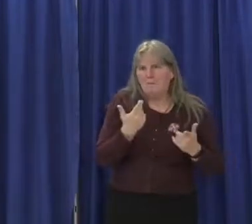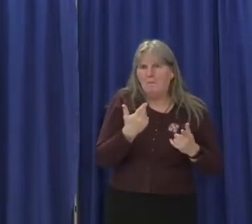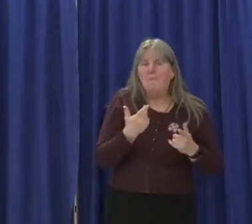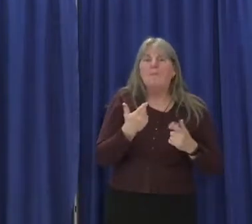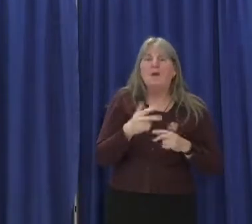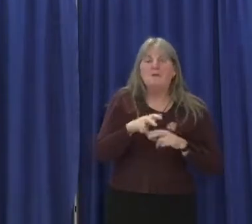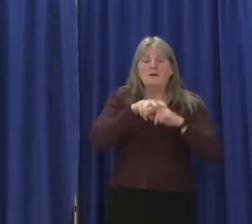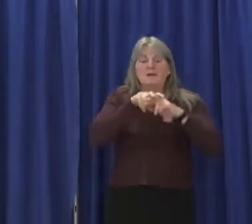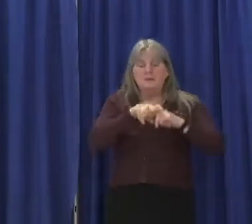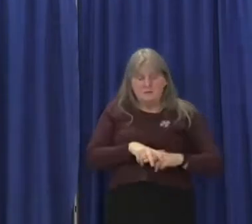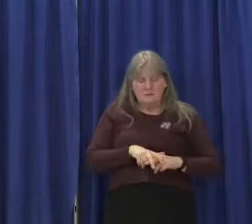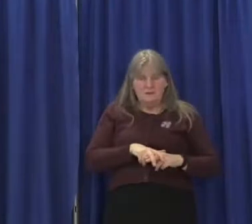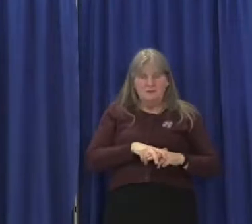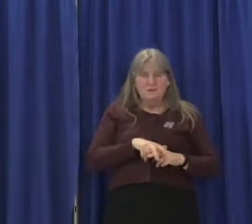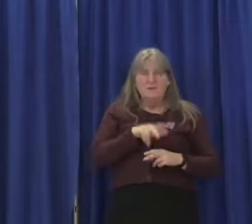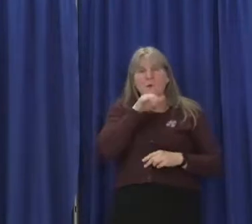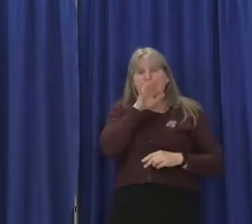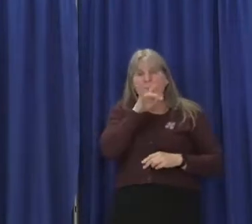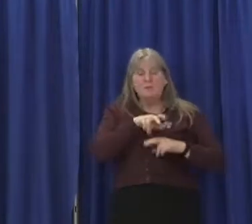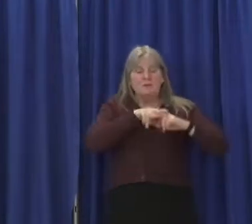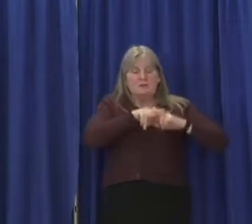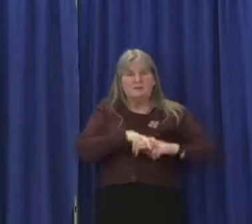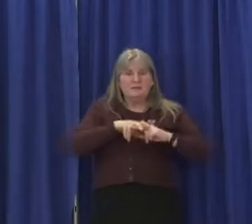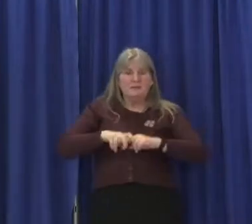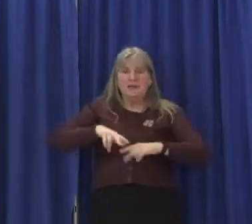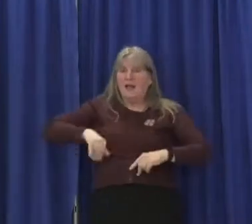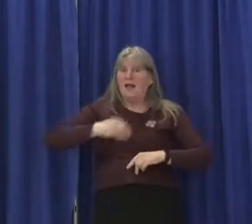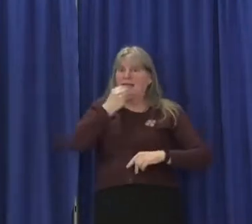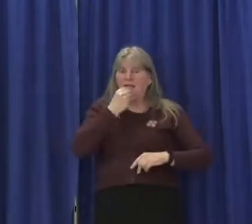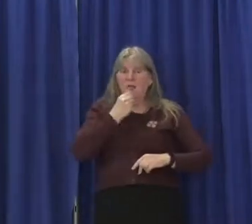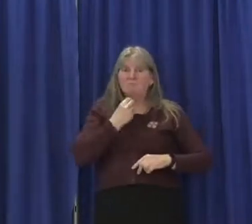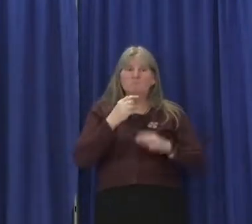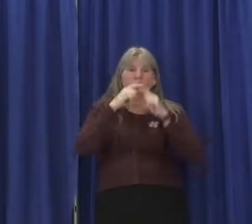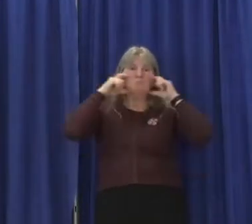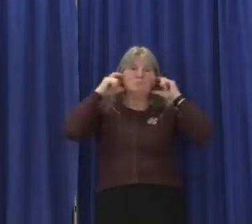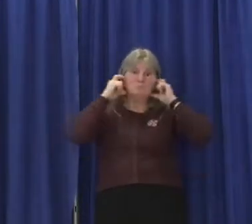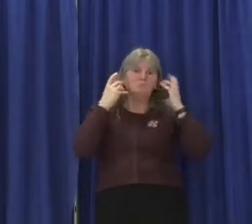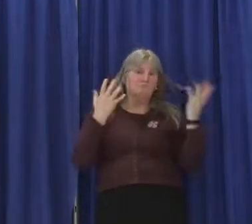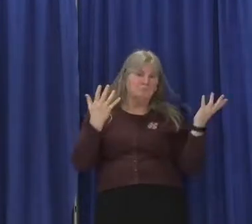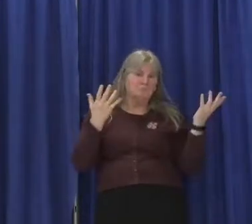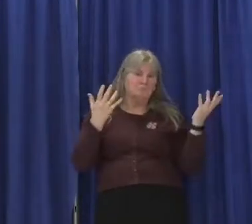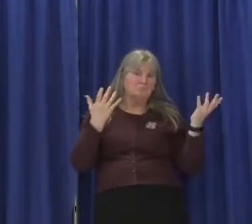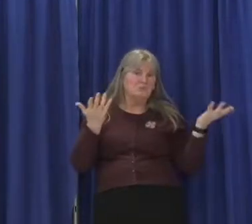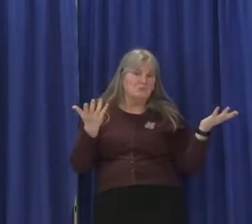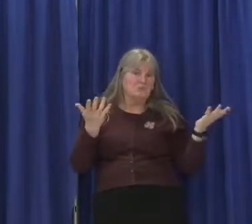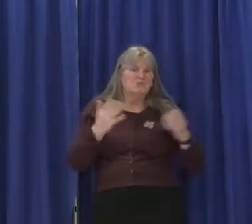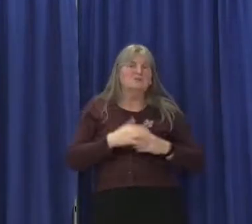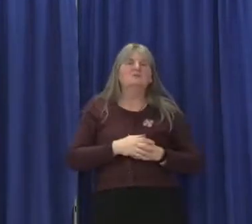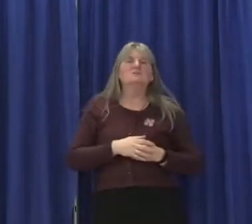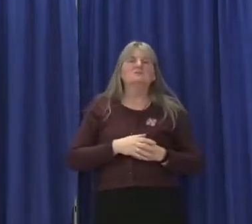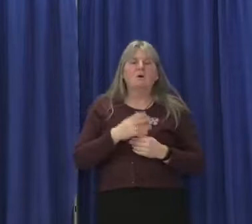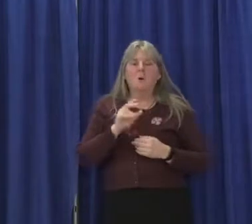table and not-- not eating. And-- and they are required to do so. And so these are the ways,